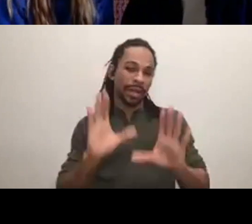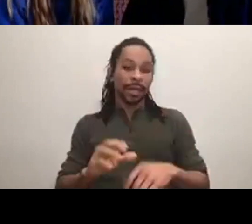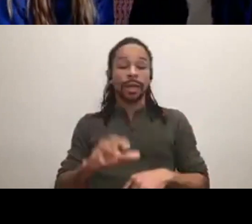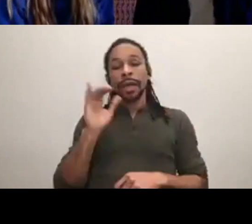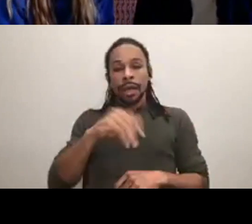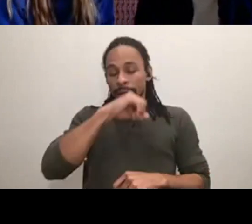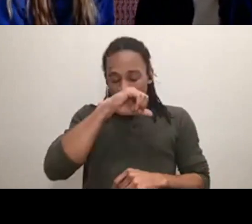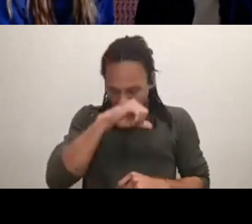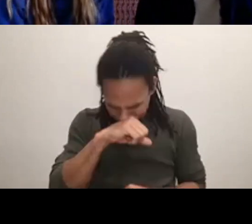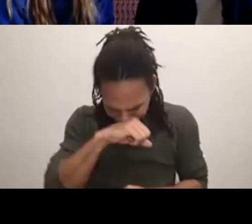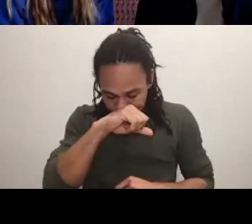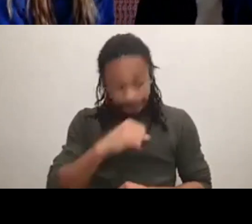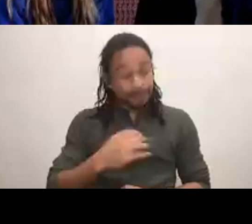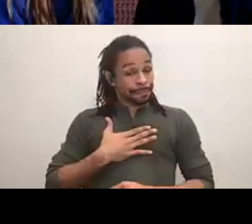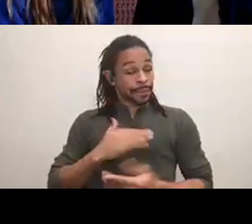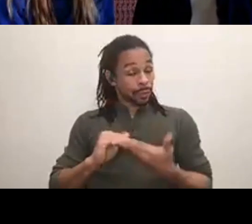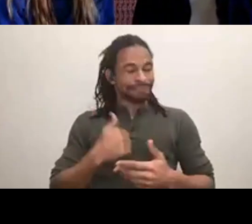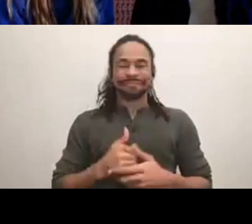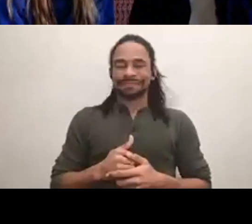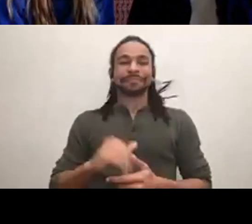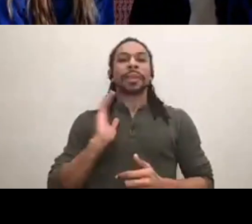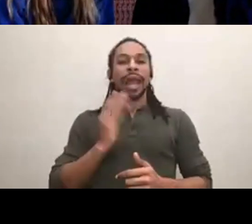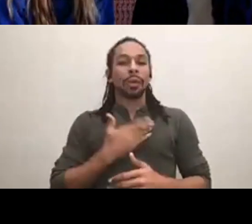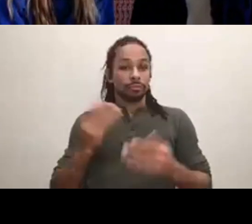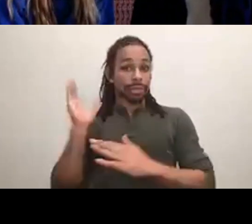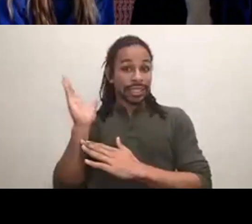is an earthy orange color that darkens at its edges encircled by a light brown crust